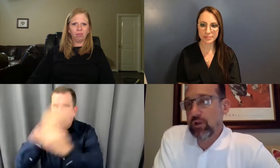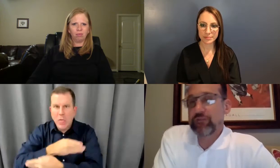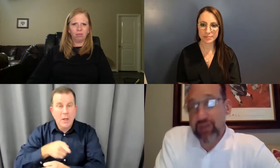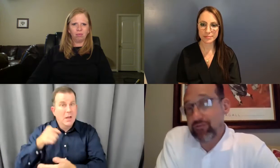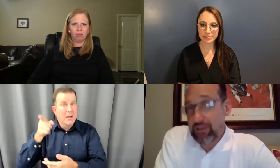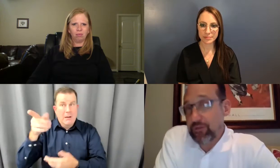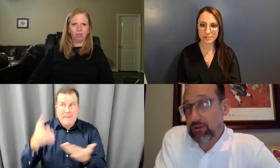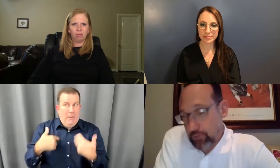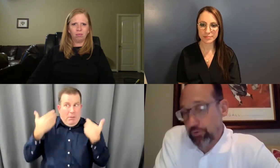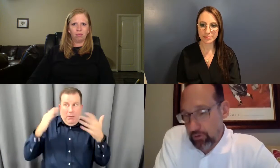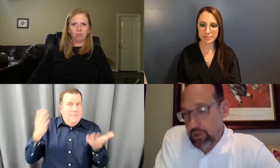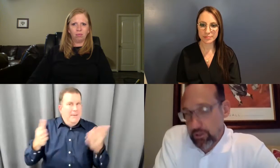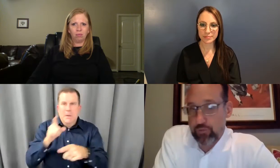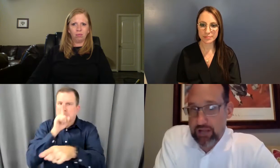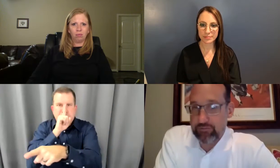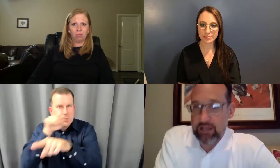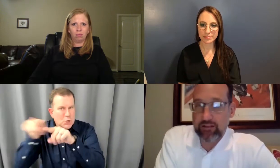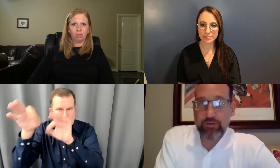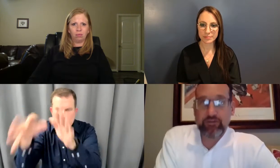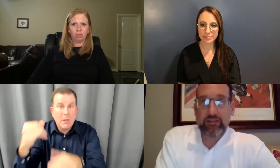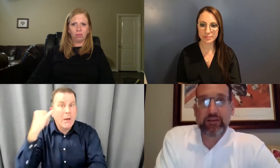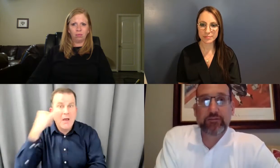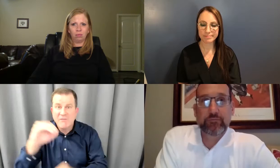Well, if you never get the interpreter, your rights have likely been violate.